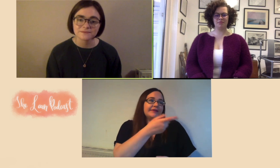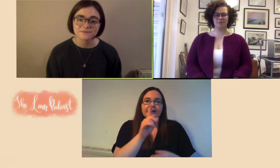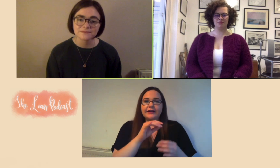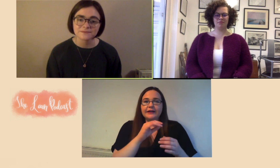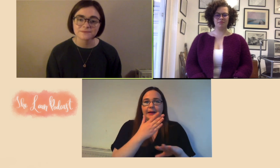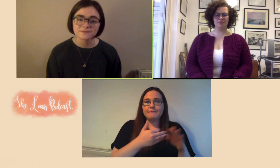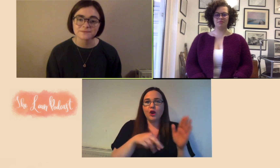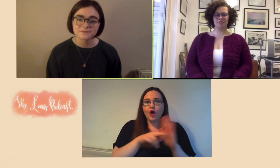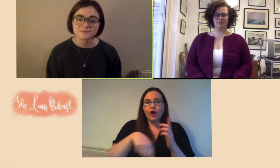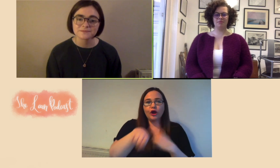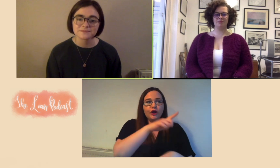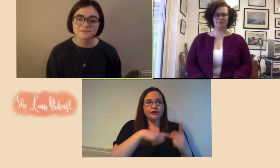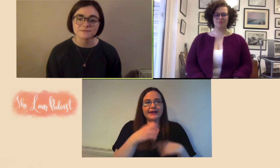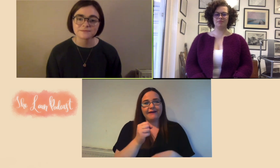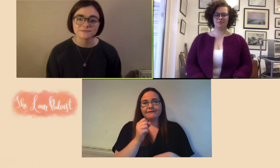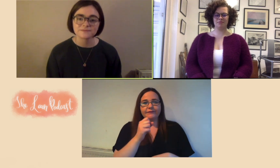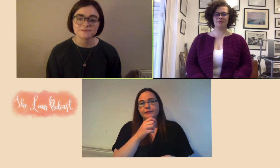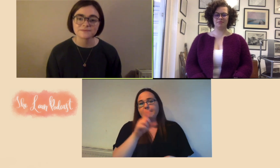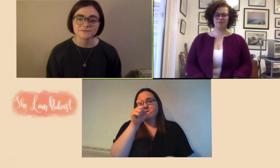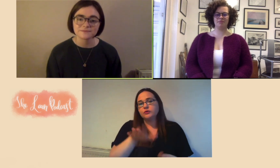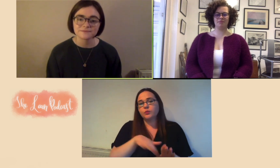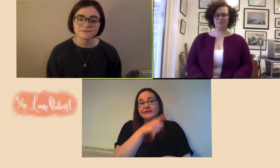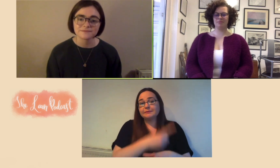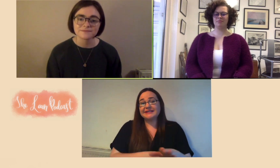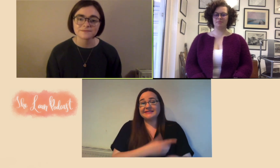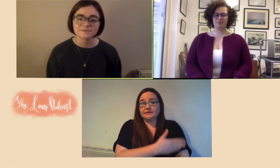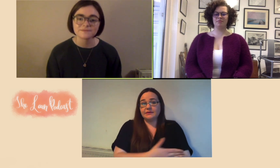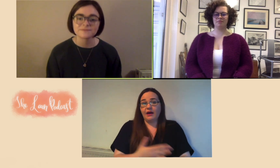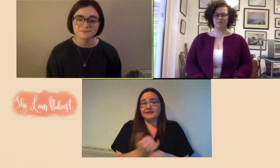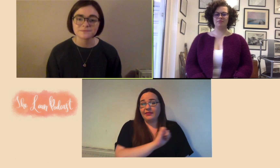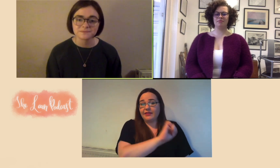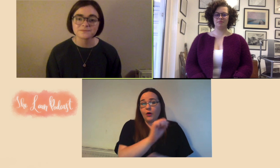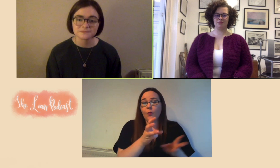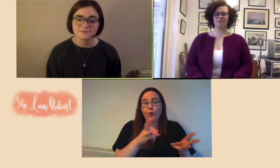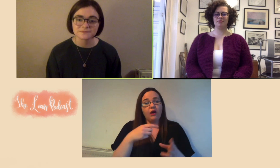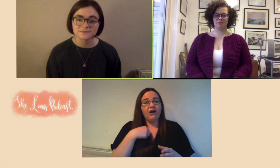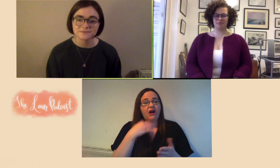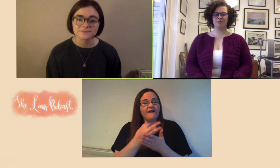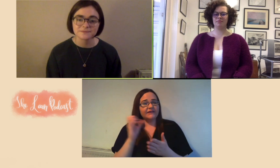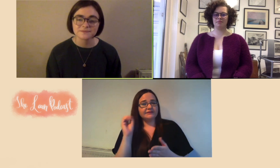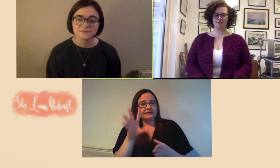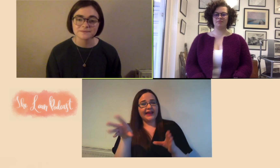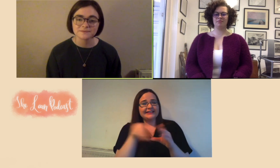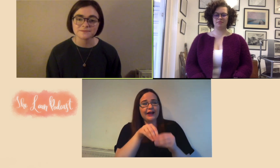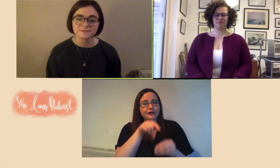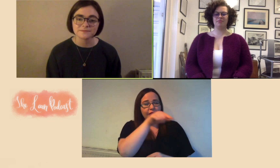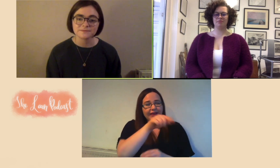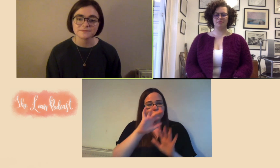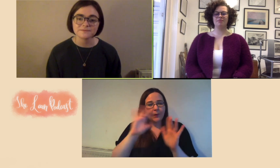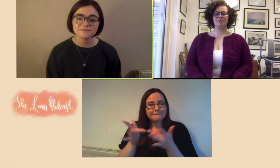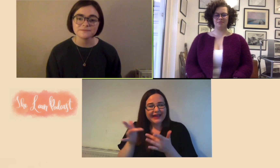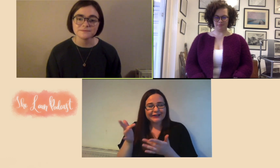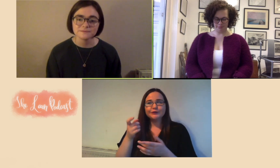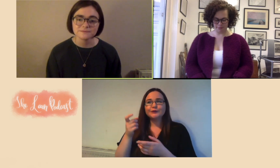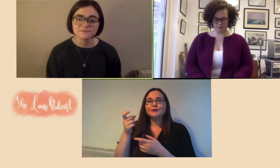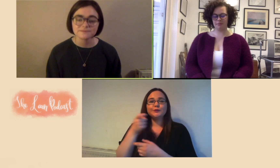If you're using Zoom, making sure you have the correct name under each participant and that's available on our website.